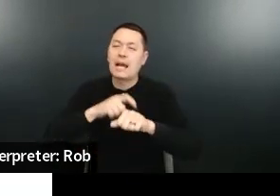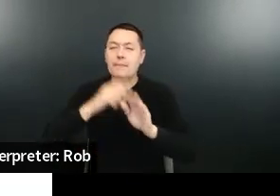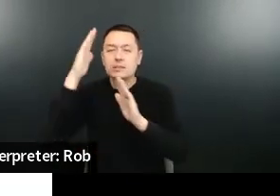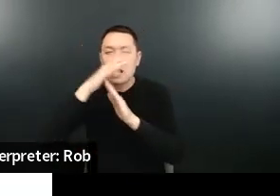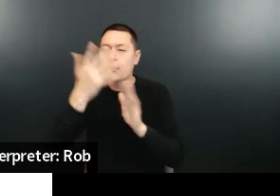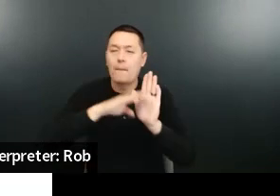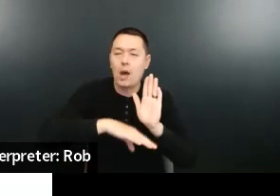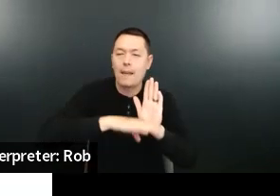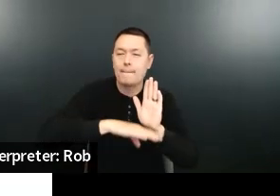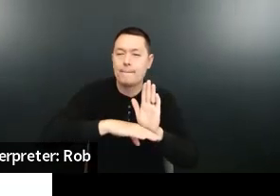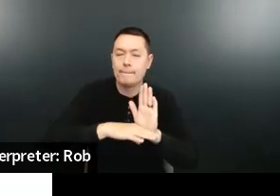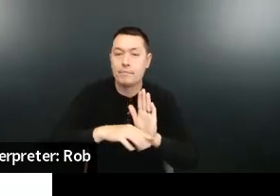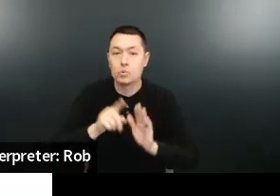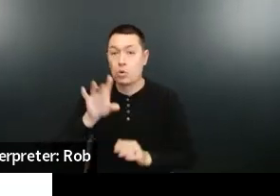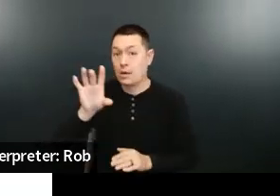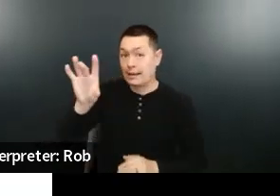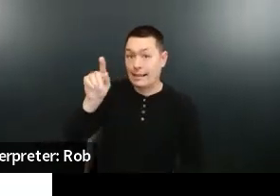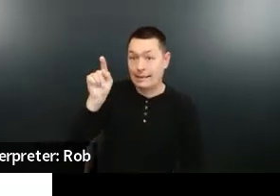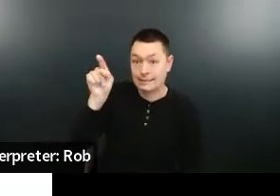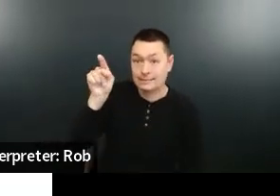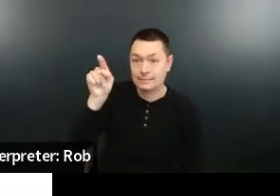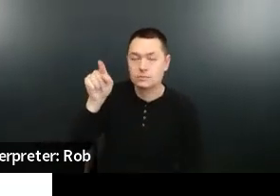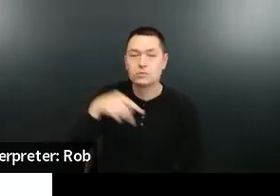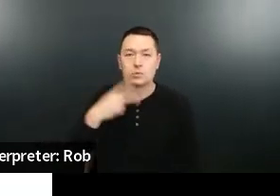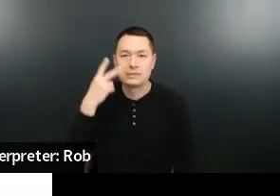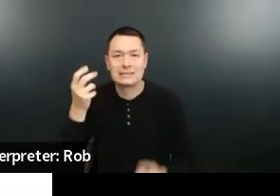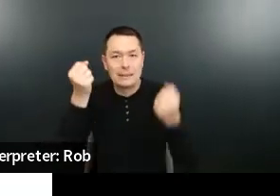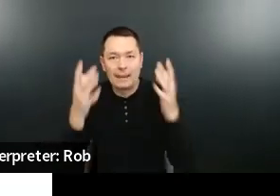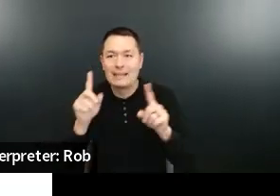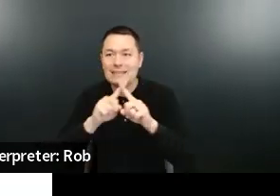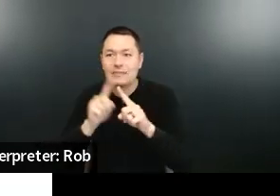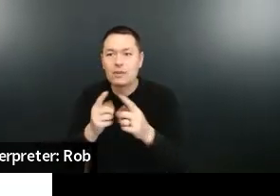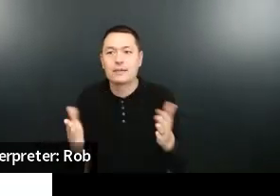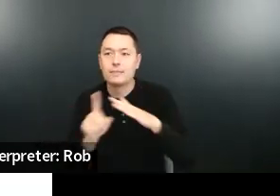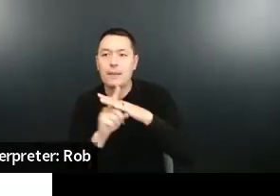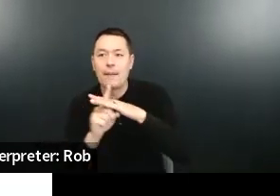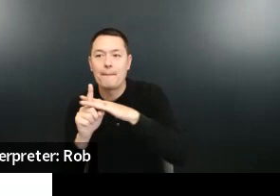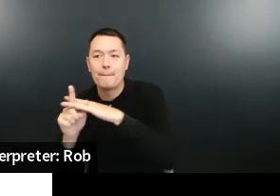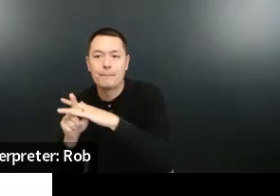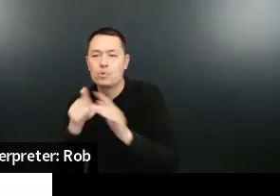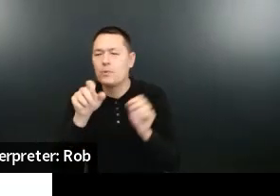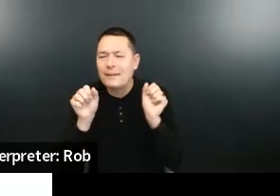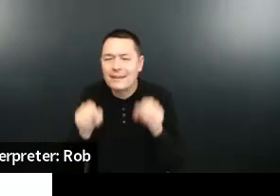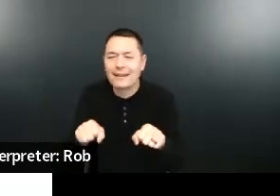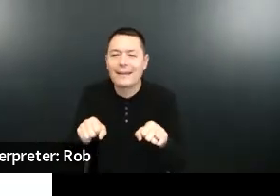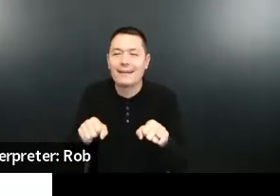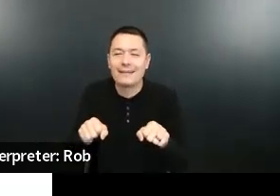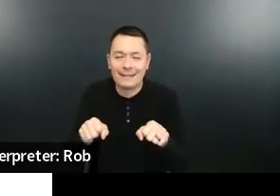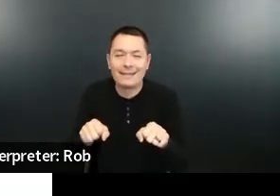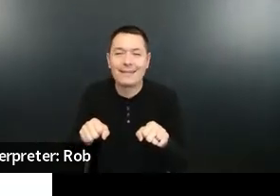And once you click on it, you'll see a bunch of different features that pop up. So you can actually once you have the PDF